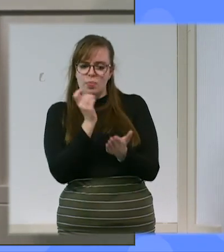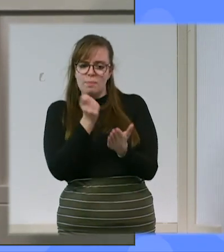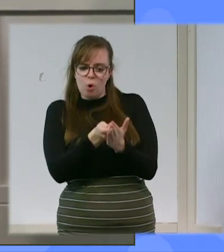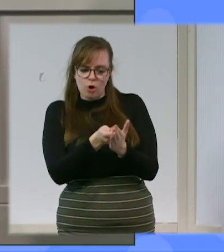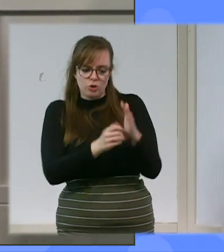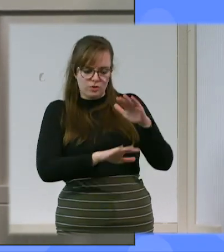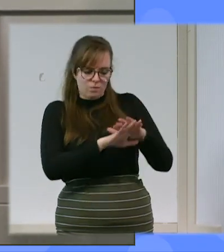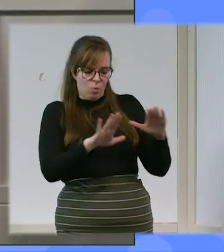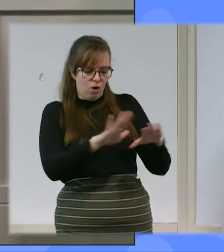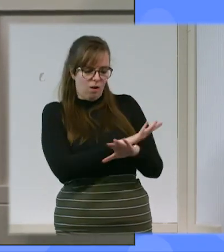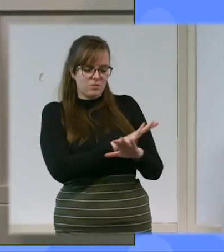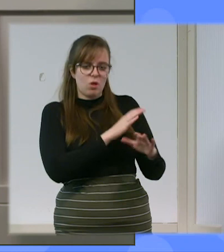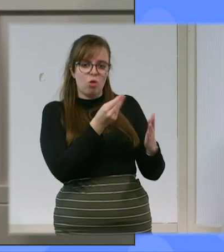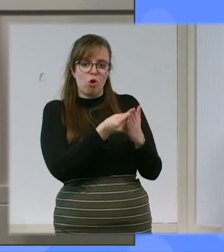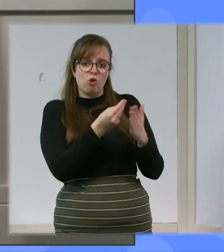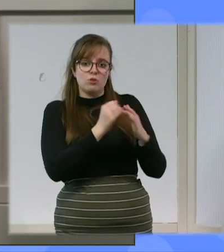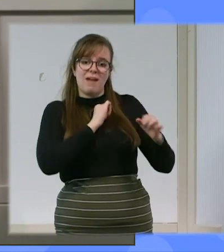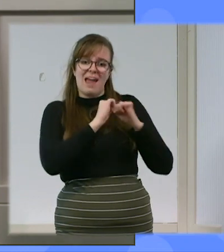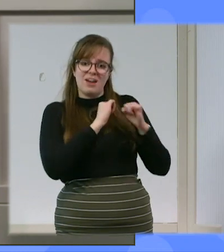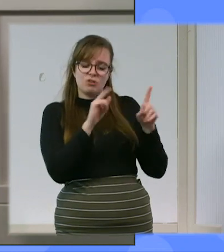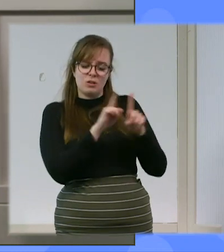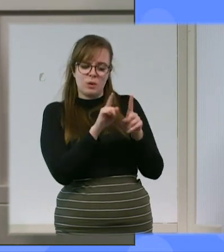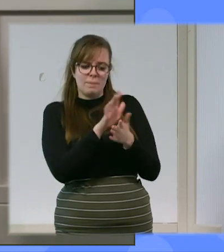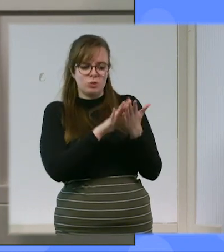the energy as well so that you can start to look at the total cost of running the